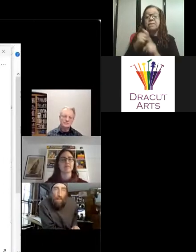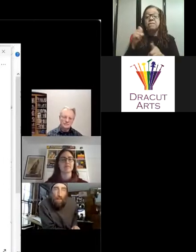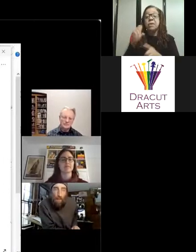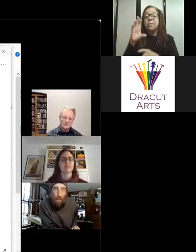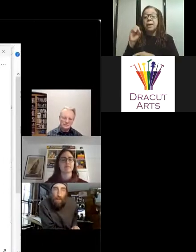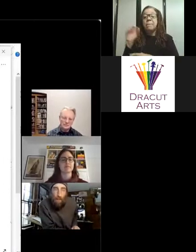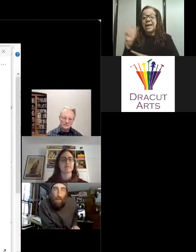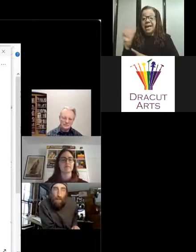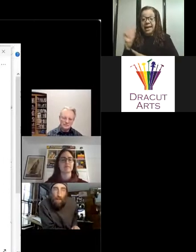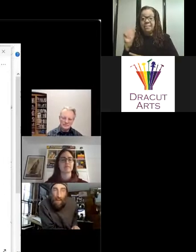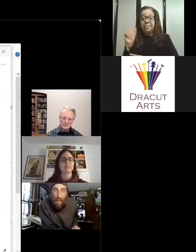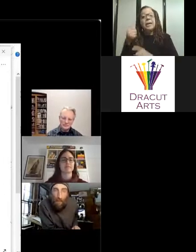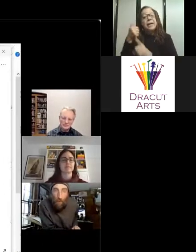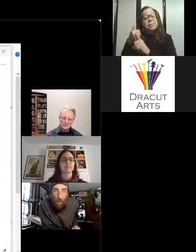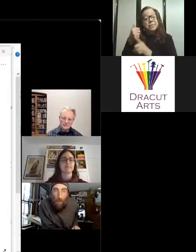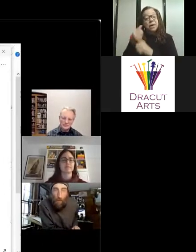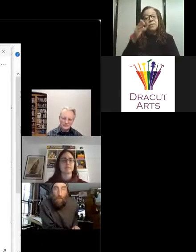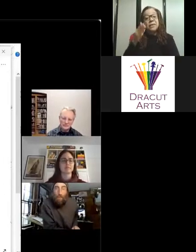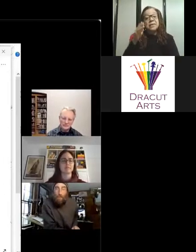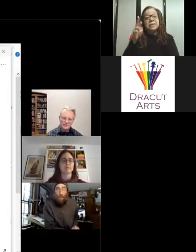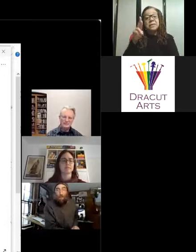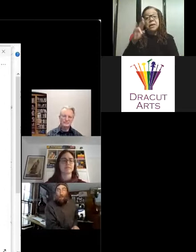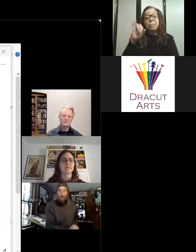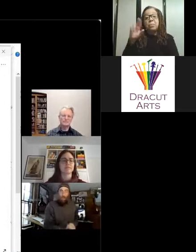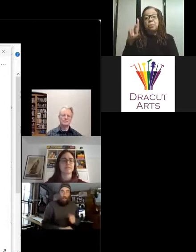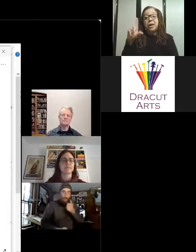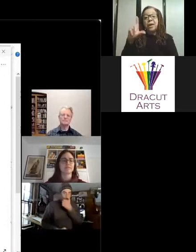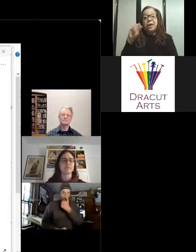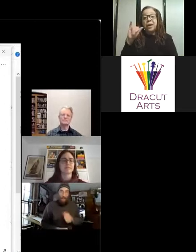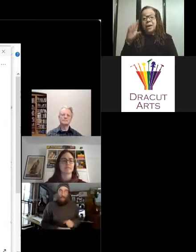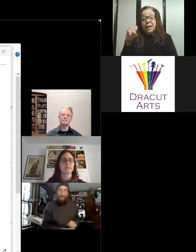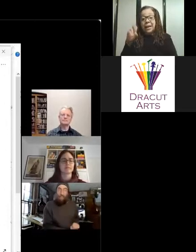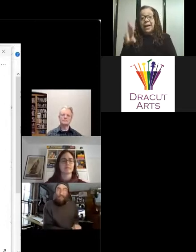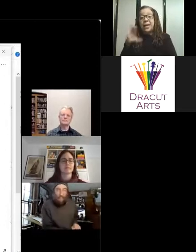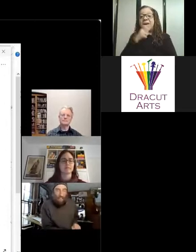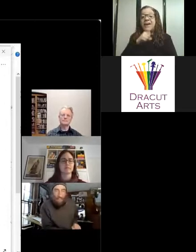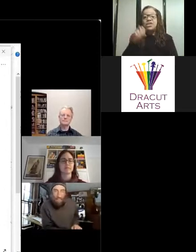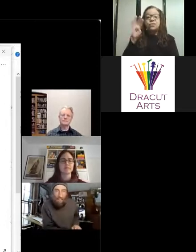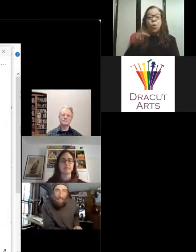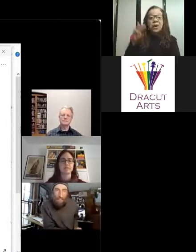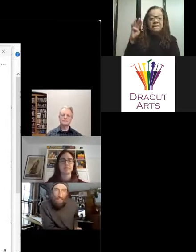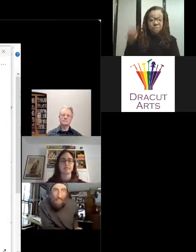getting along in years, age 44"-- (which was how old I was when I drew this page, thinking: 'Getting along in years??)